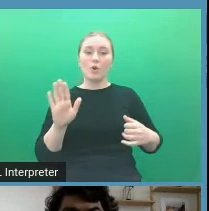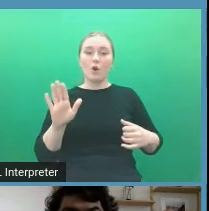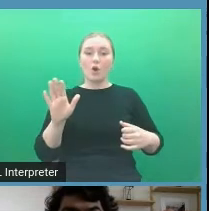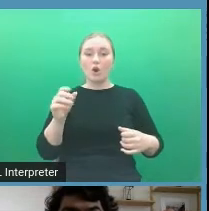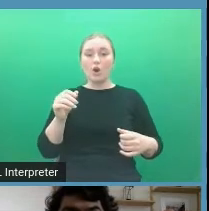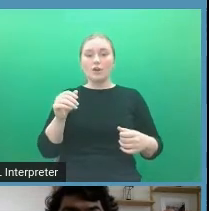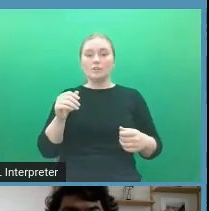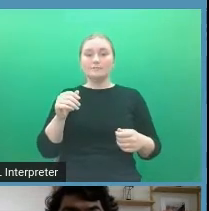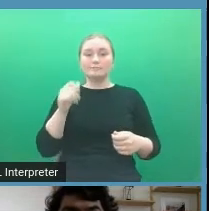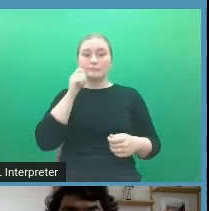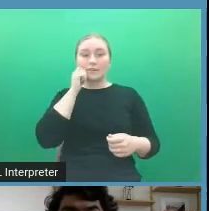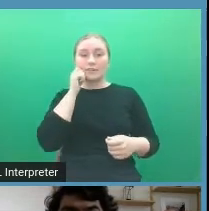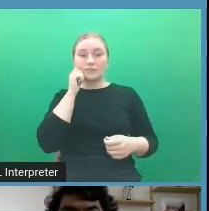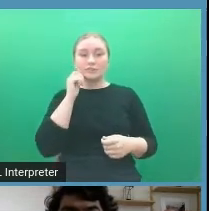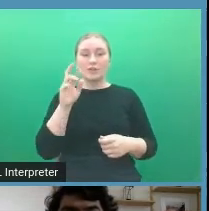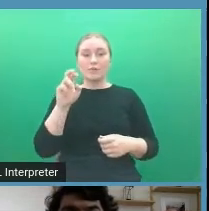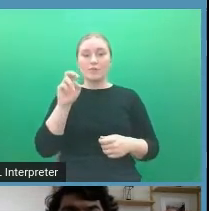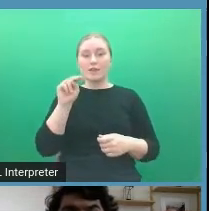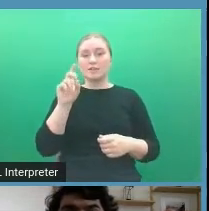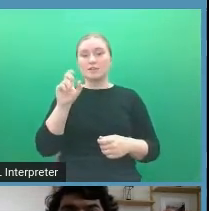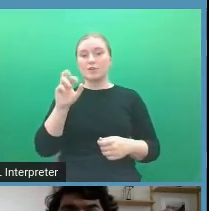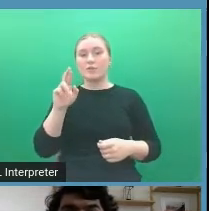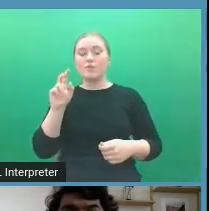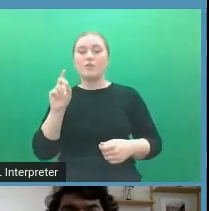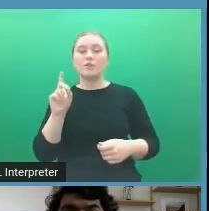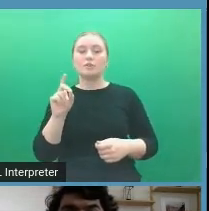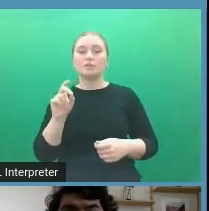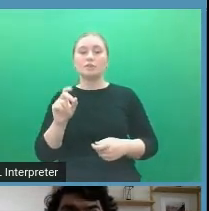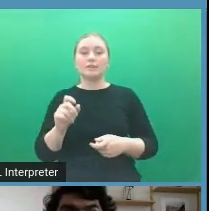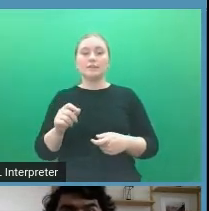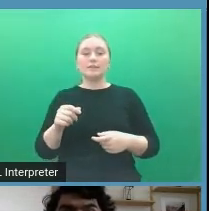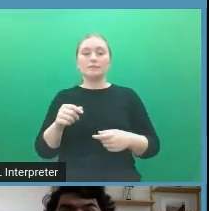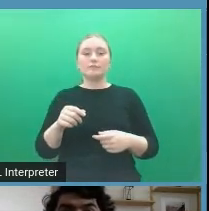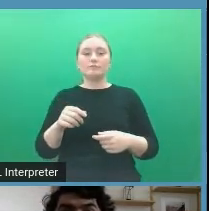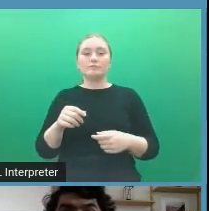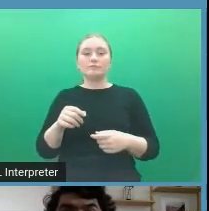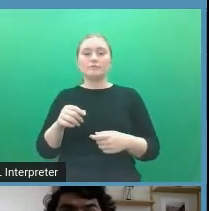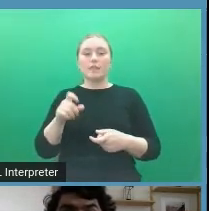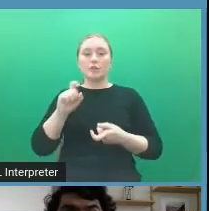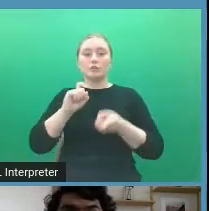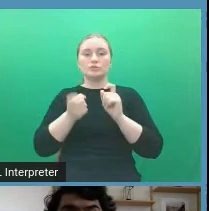with various shades of contours and highlights. She wears two large hoop earrings, three small